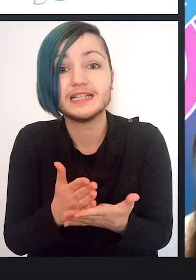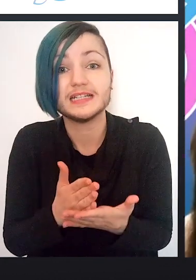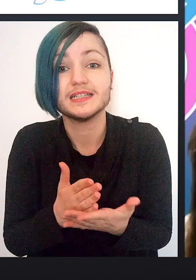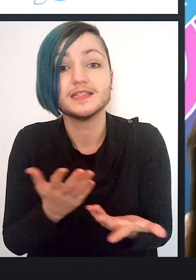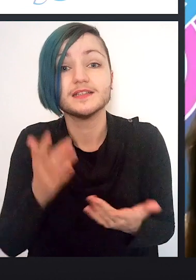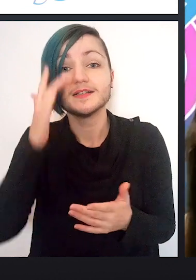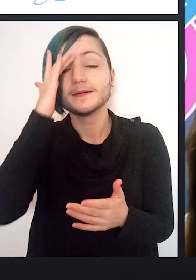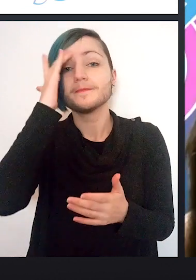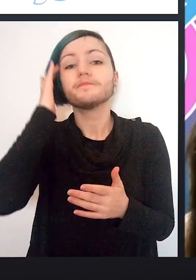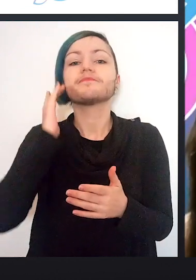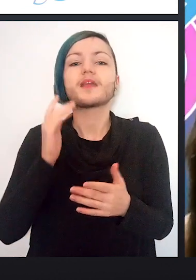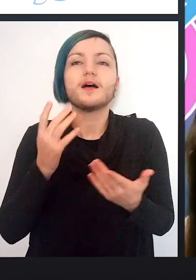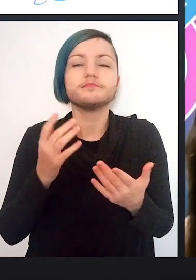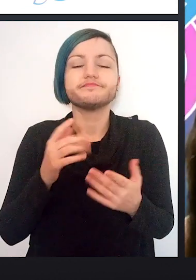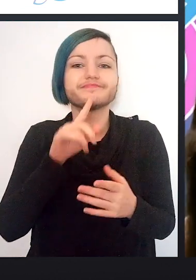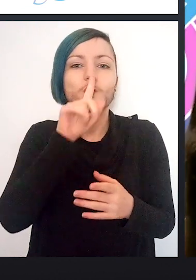in terms of the penile skin inversion technique.